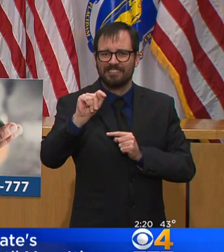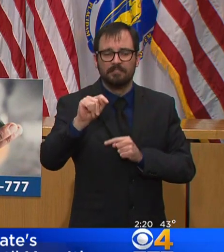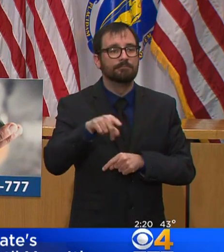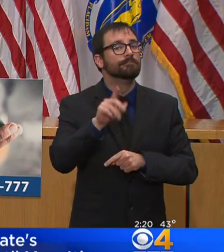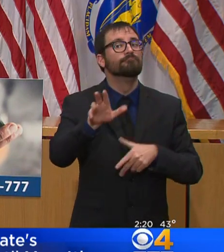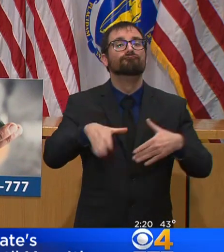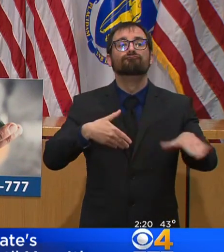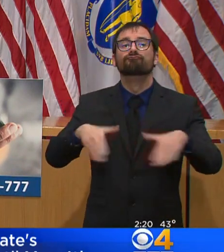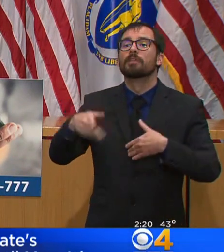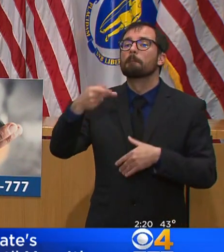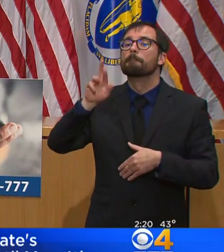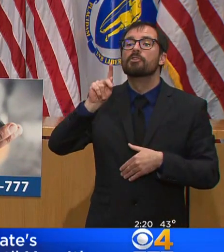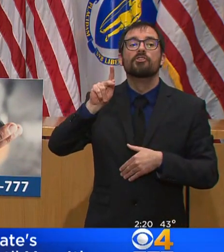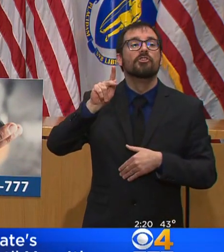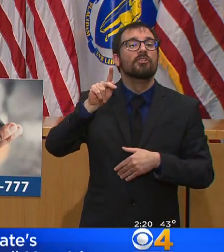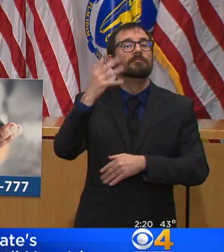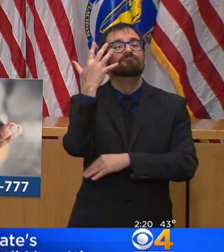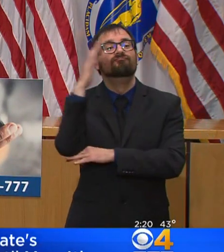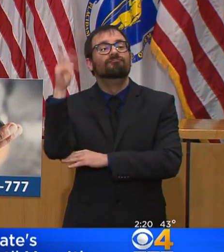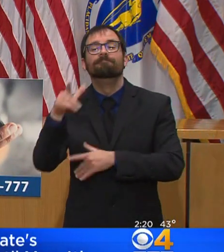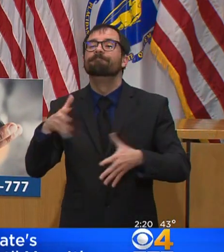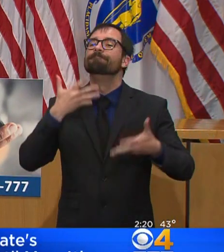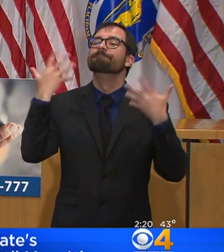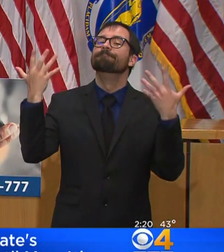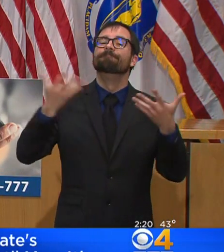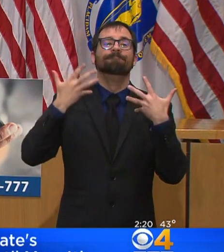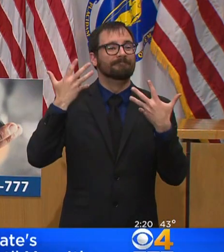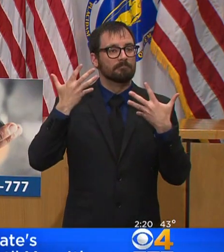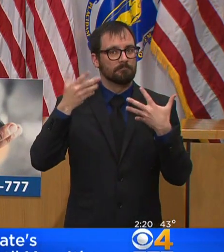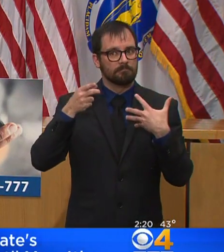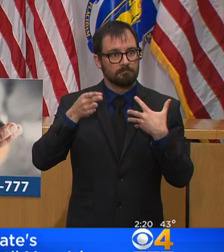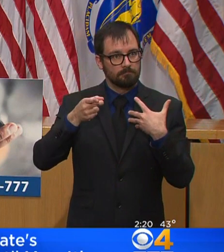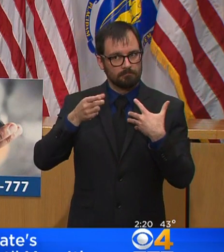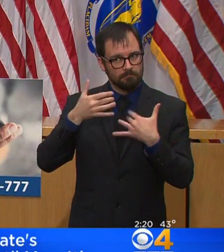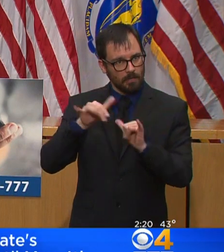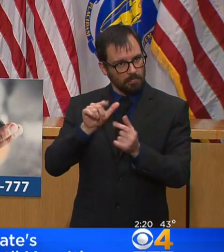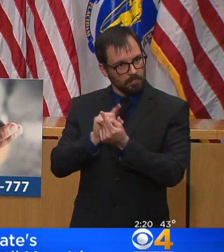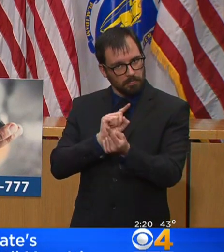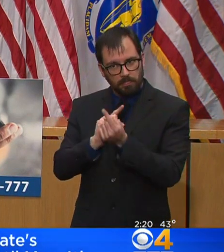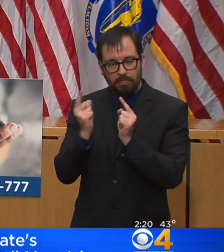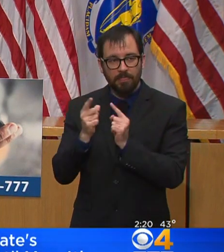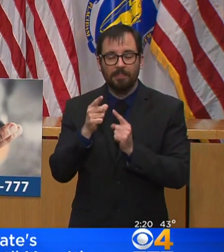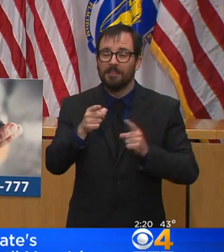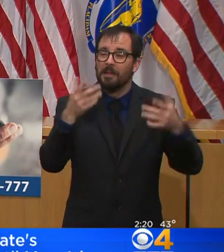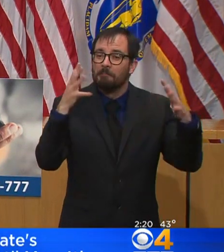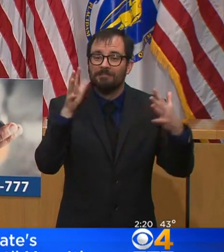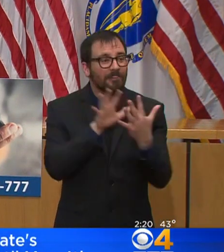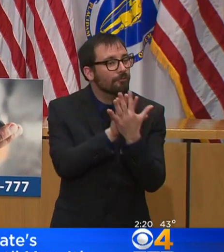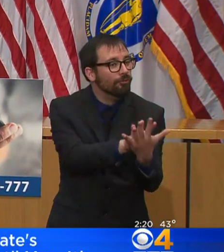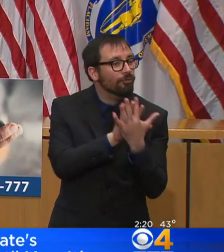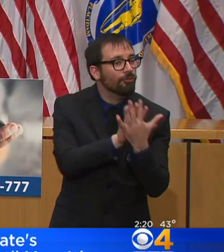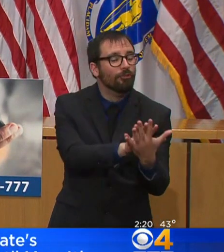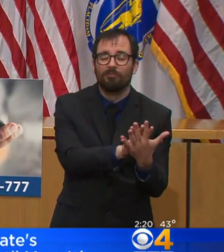GO OUTSIDE, GO FOR A WALK, GO TO THE PARK, BUT DO NOT DO IT IN BIG GROUPS.